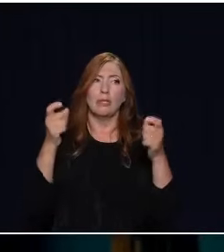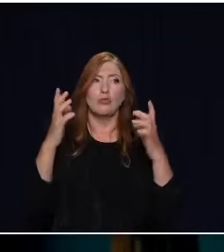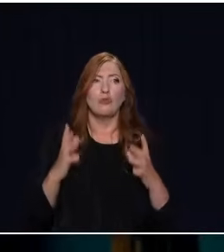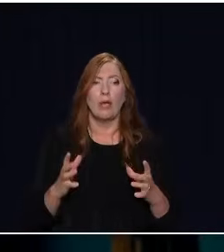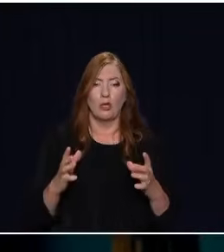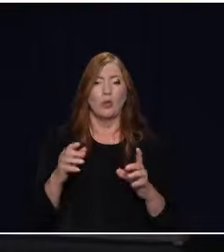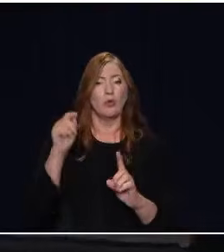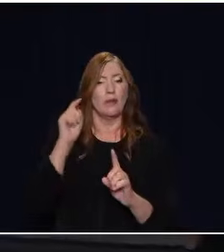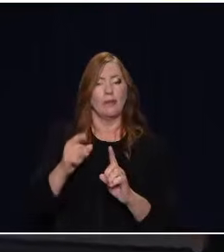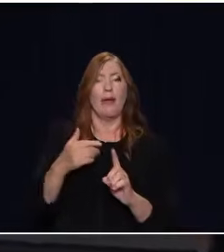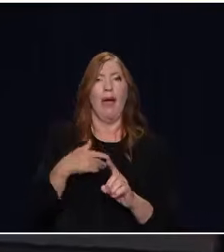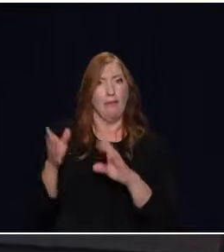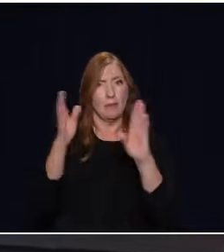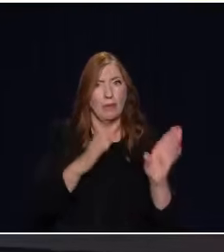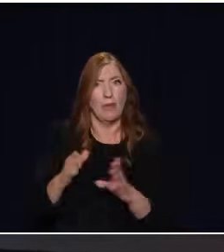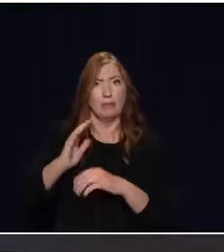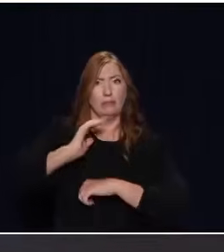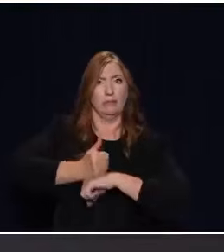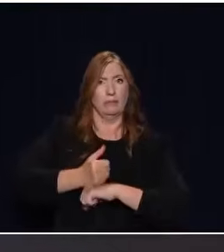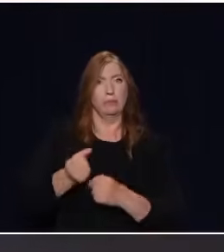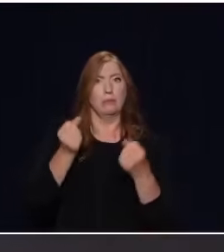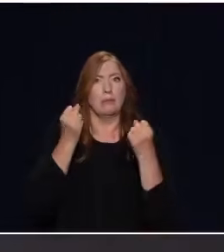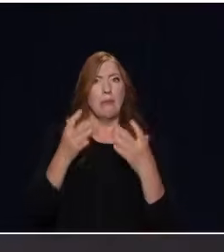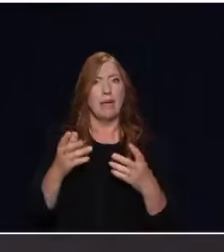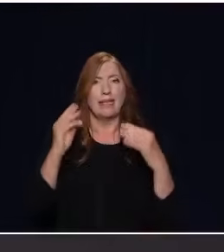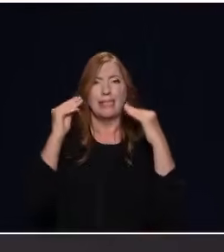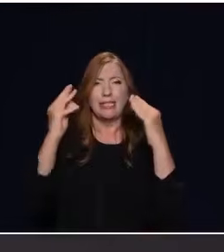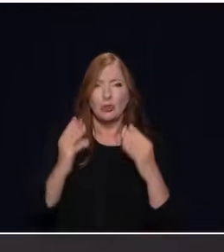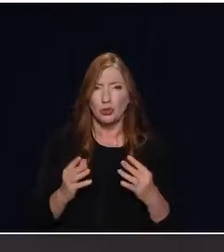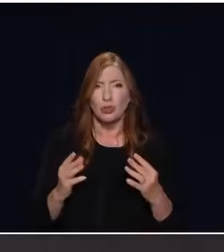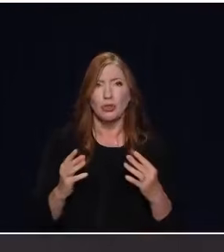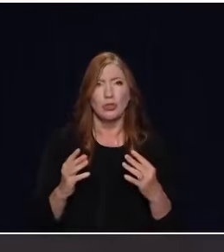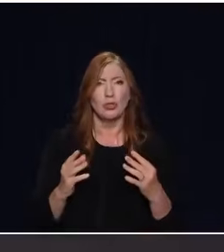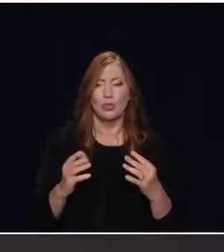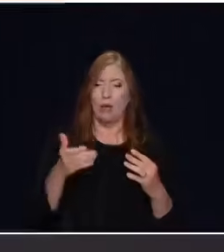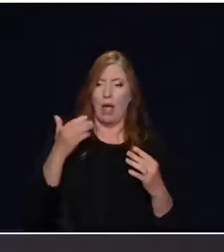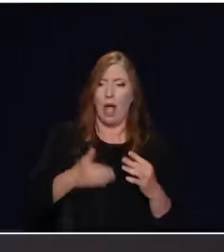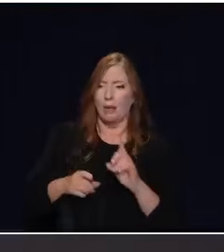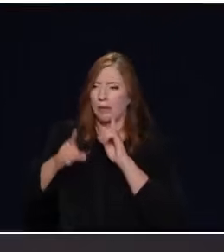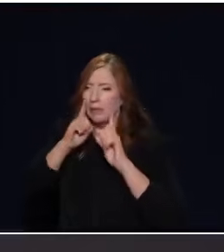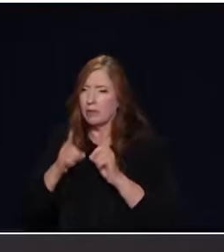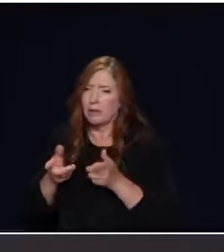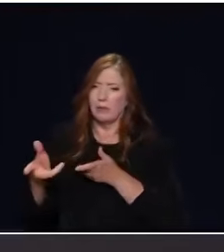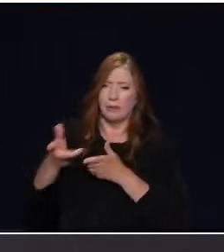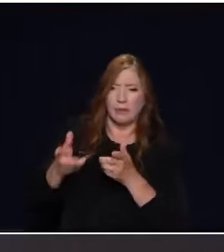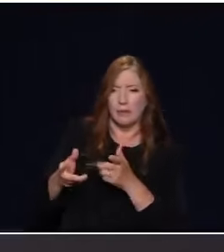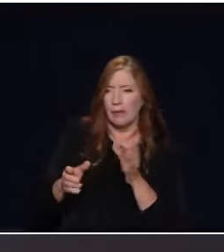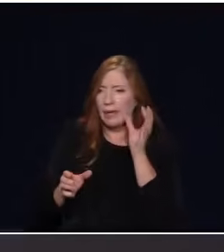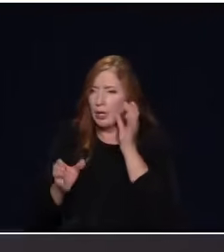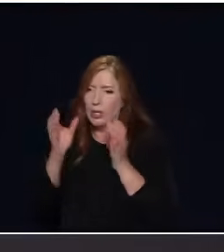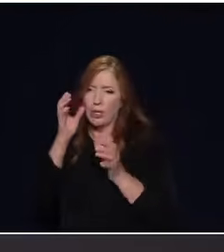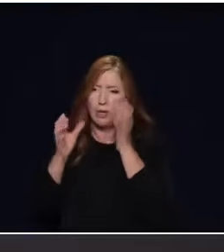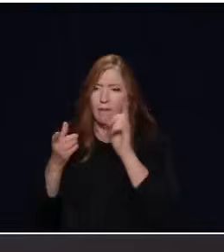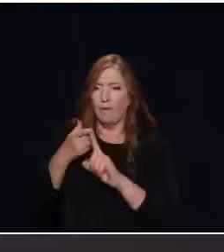BEHAVIOR SPECIALISTS AND MAKING SURE OUR ADMINISTRATORS HAVE PLANS IN PLACE.